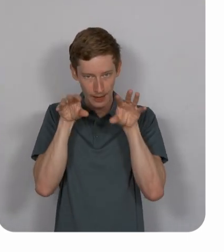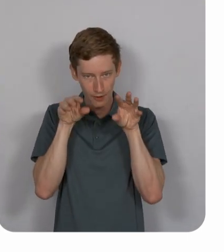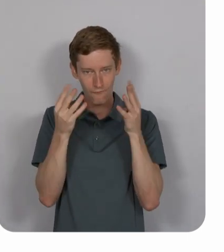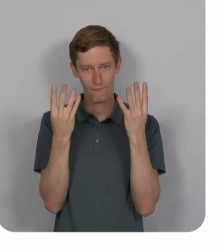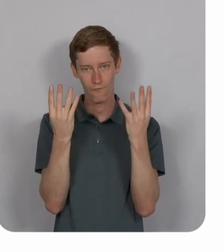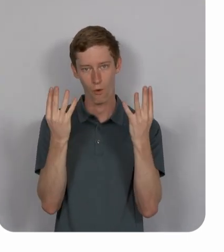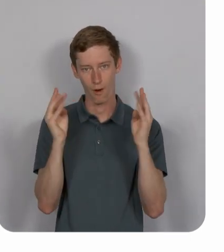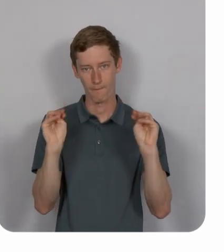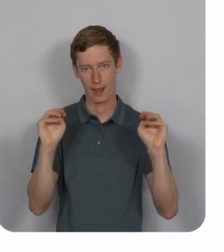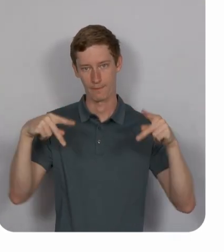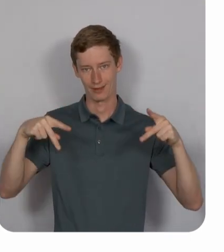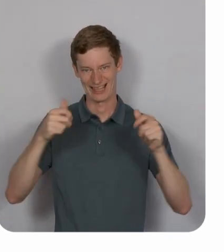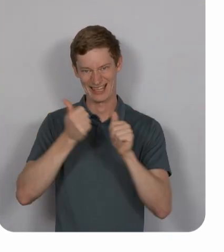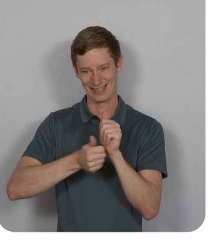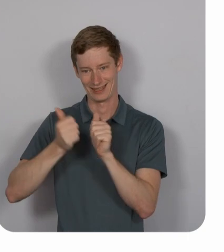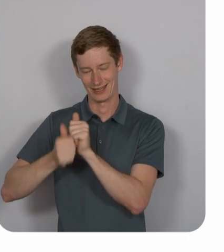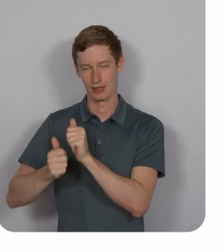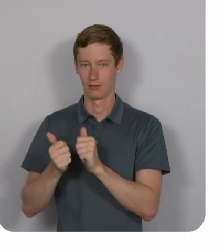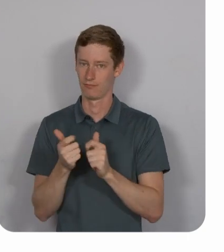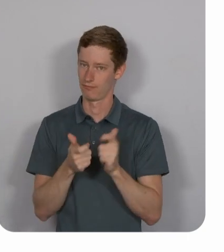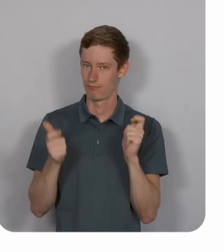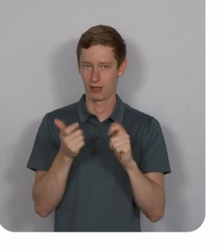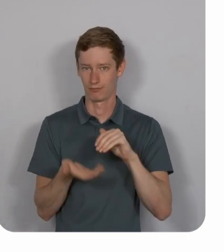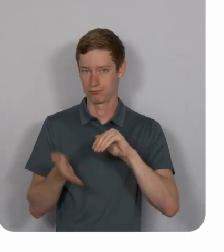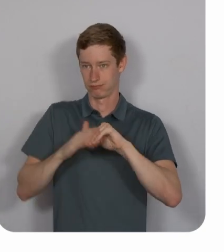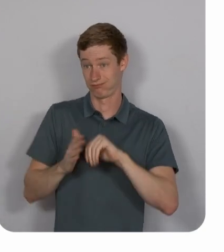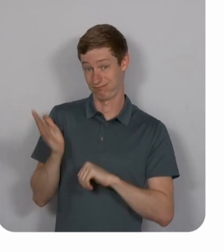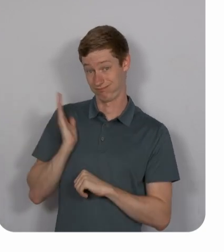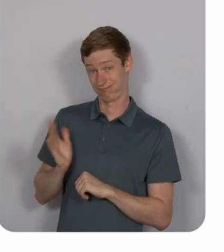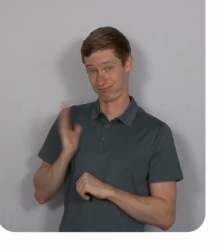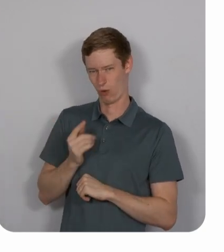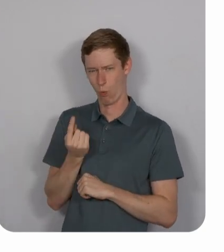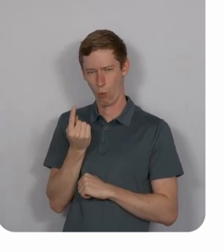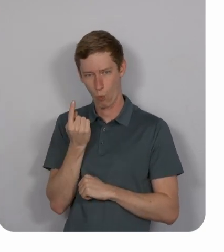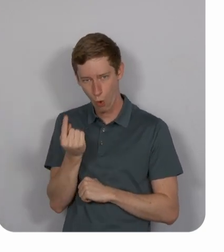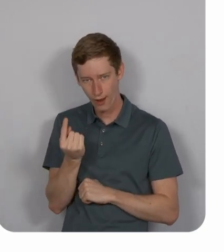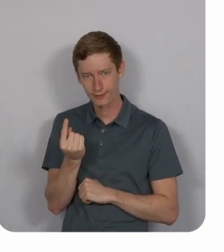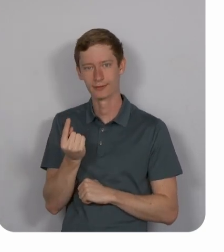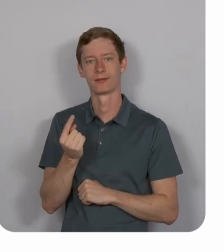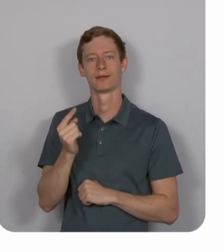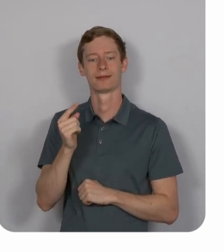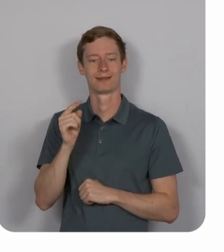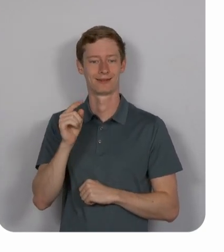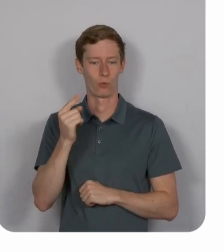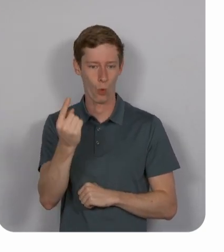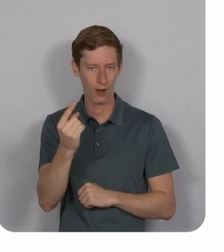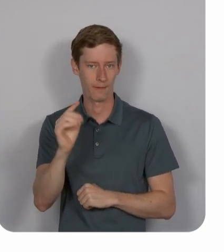This is a big upgrade compared to Quest Pro’s single 1MP color camera, eliminating the color bleed artifacts you’d see